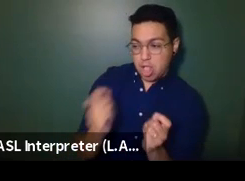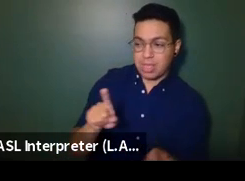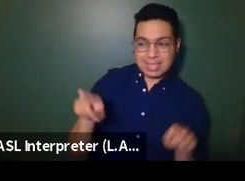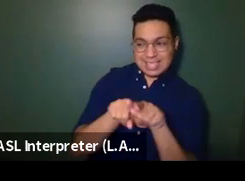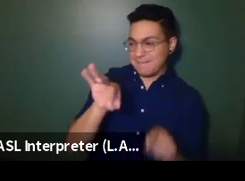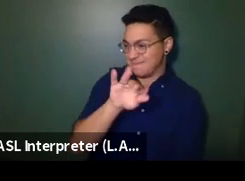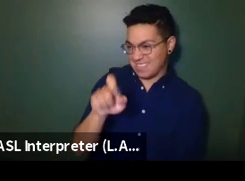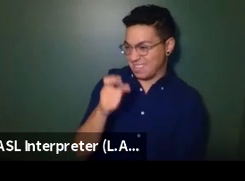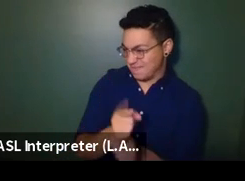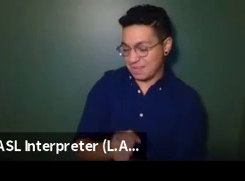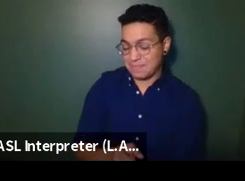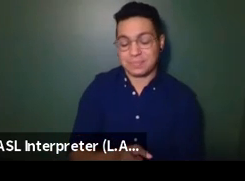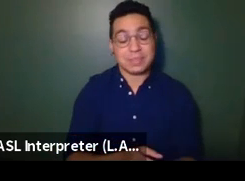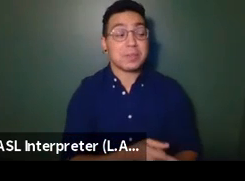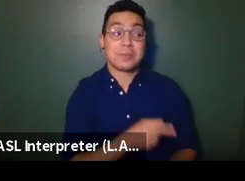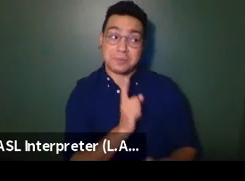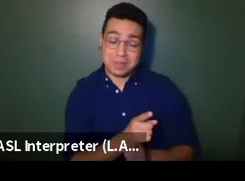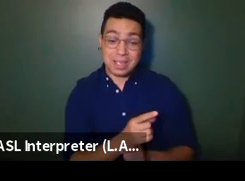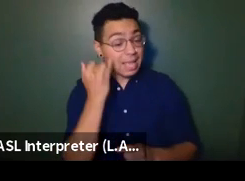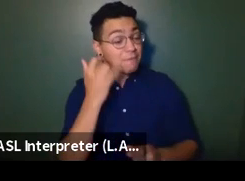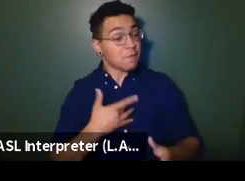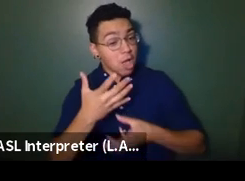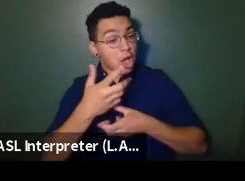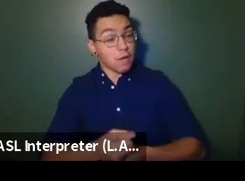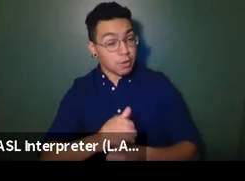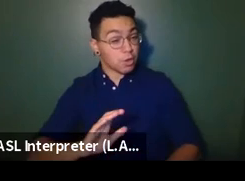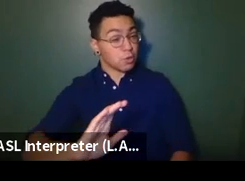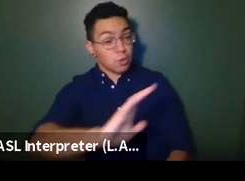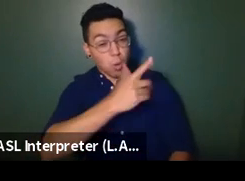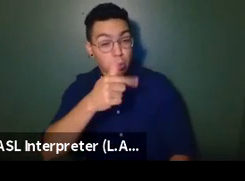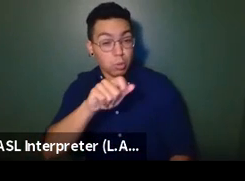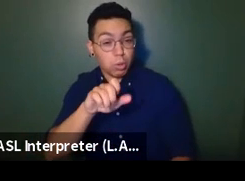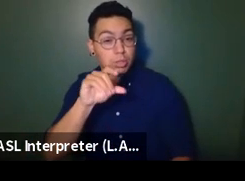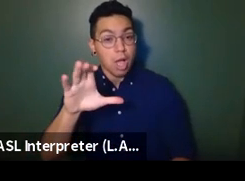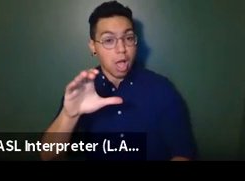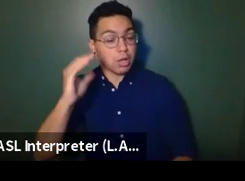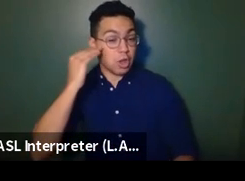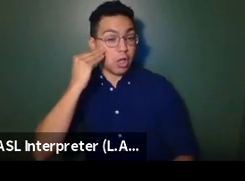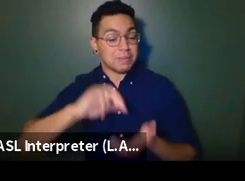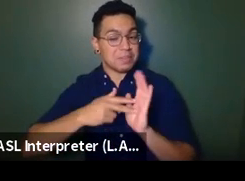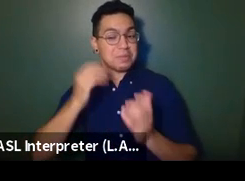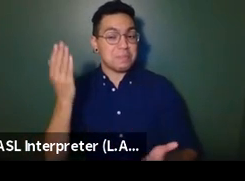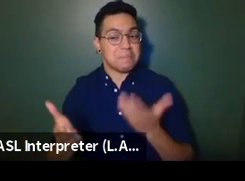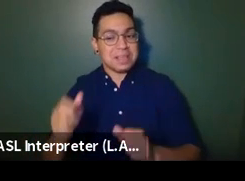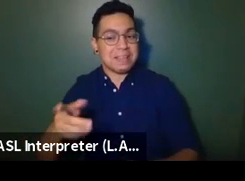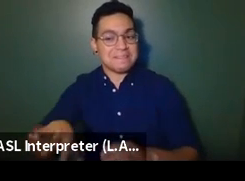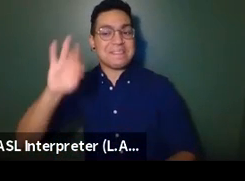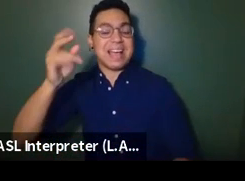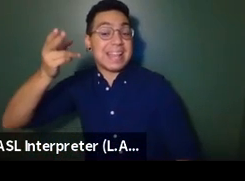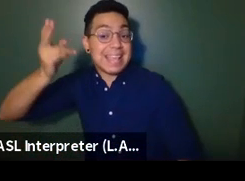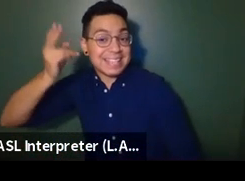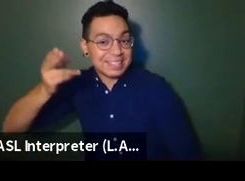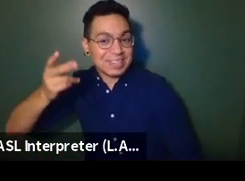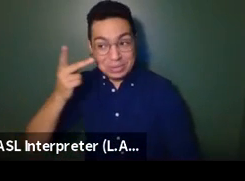Katherine Livick - ESD 112: Yes. And if you're if you're confident in your Google Docs knowledge, you probably know where the, the history, document history is and you can revert.